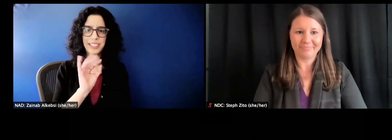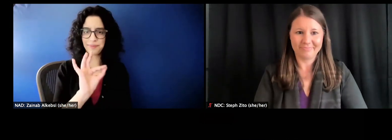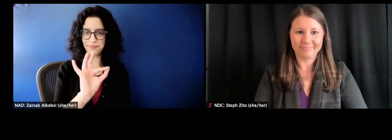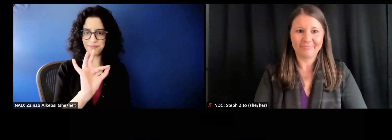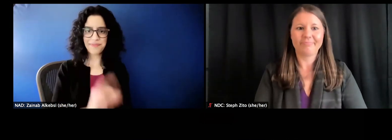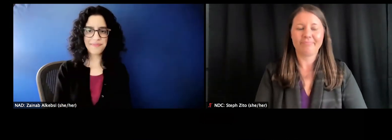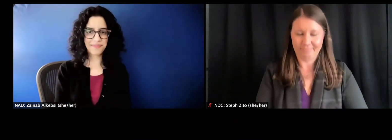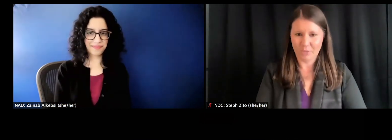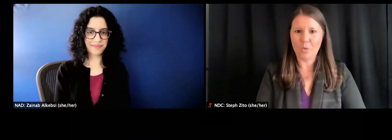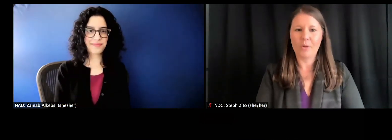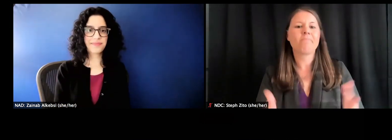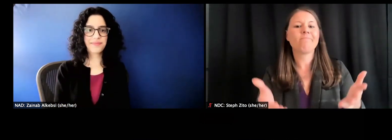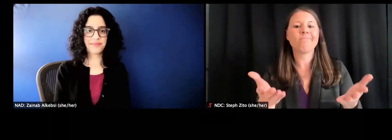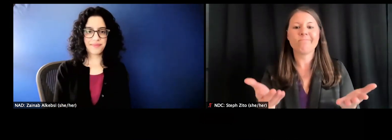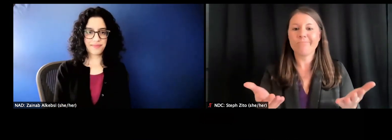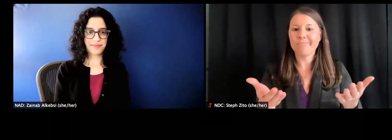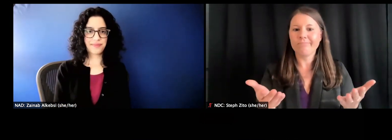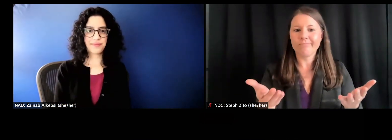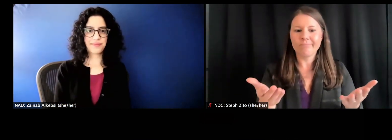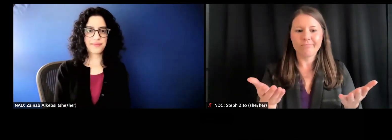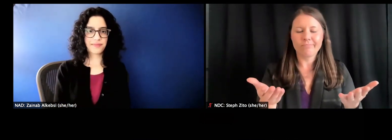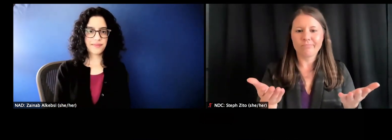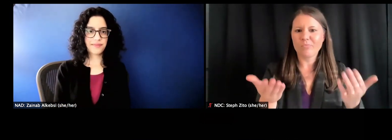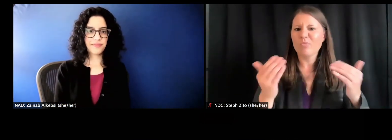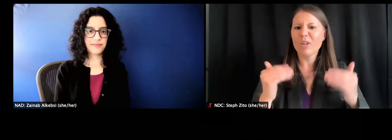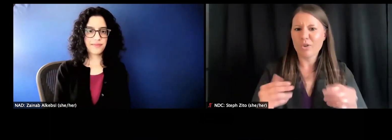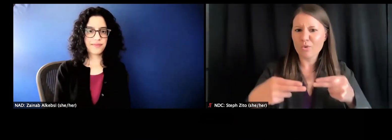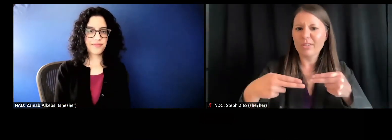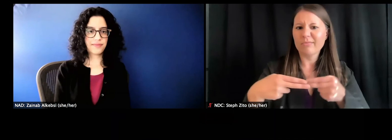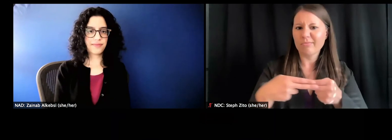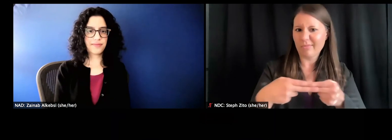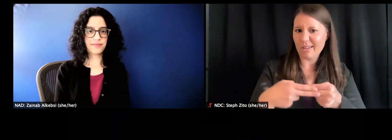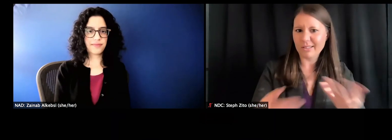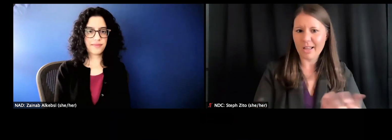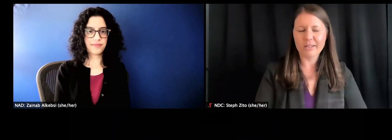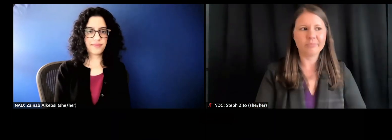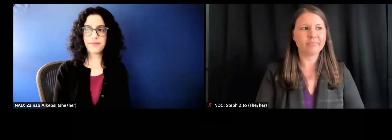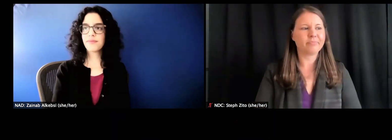You covered it all. Thank you. We can move forward with the next slide.